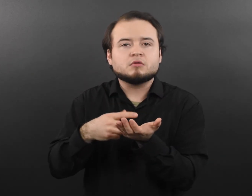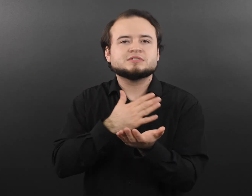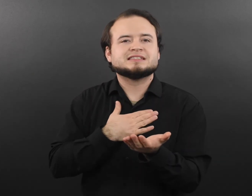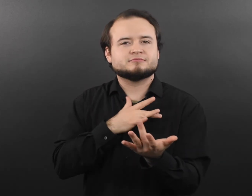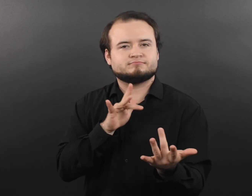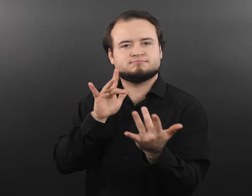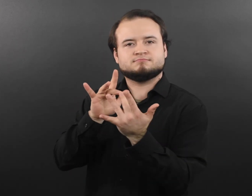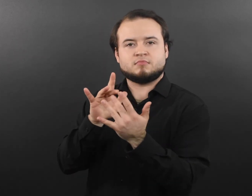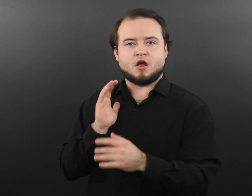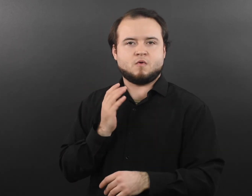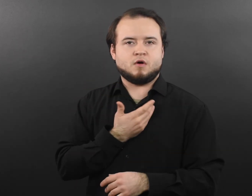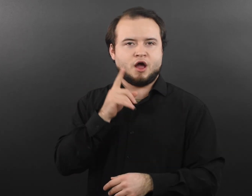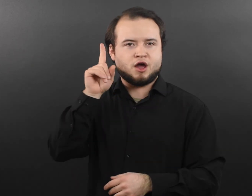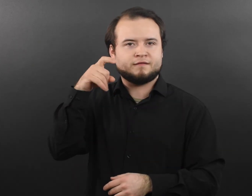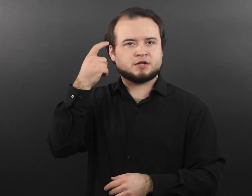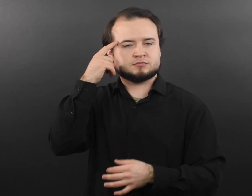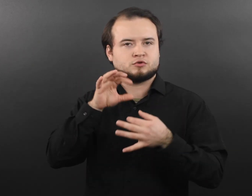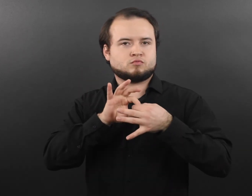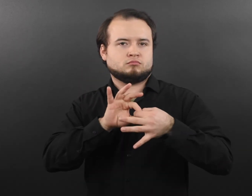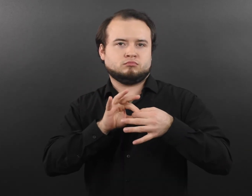would like to discuss any of the bills, please reach